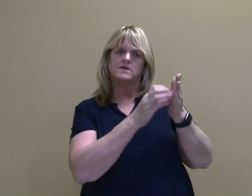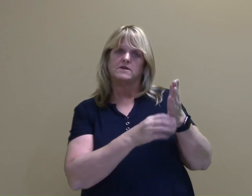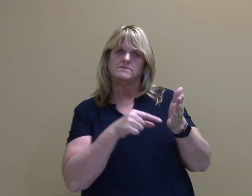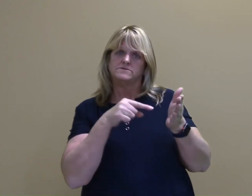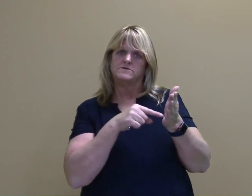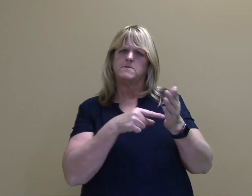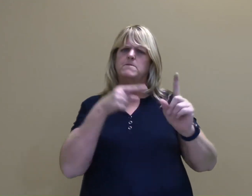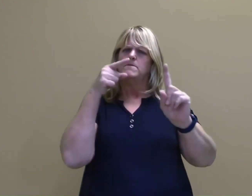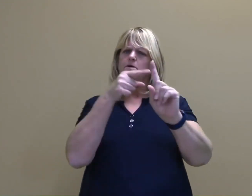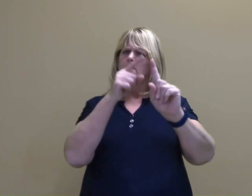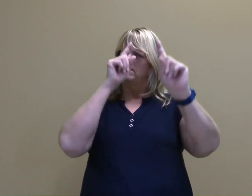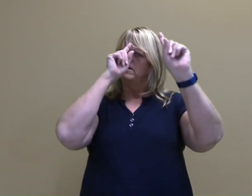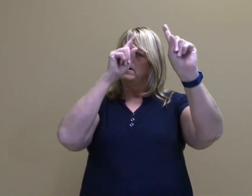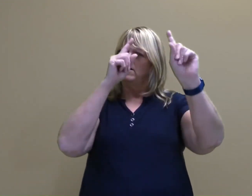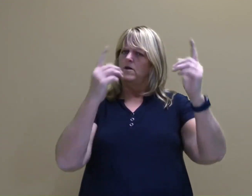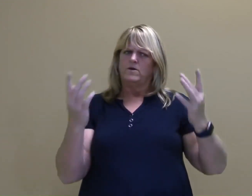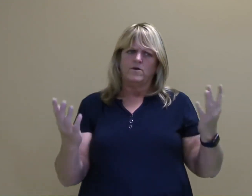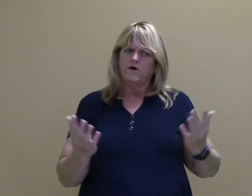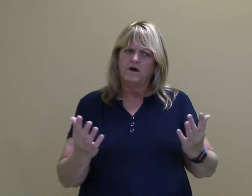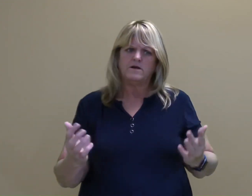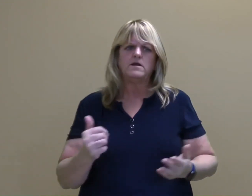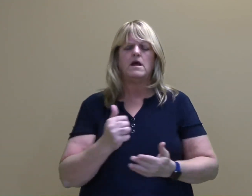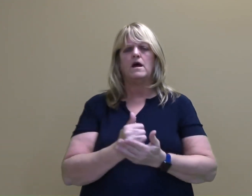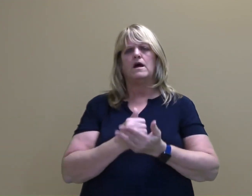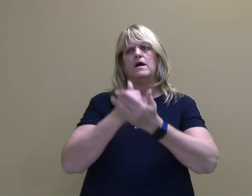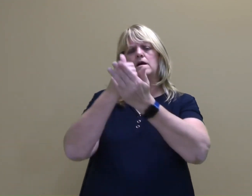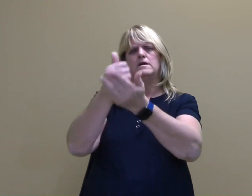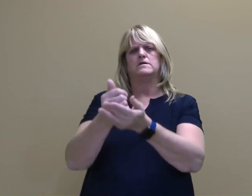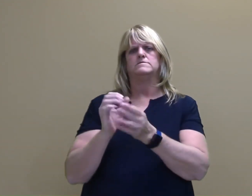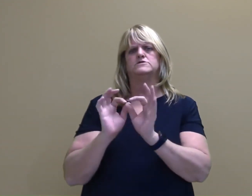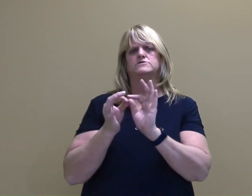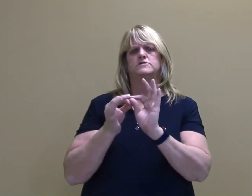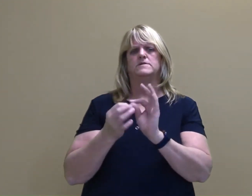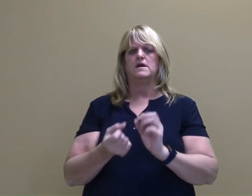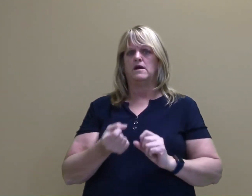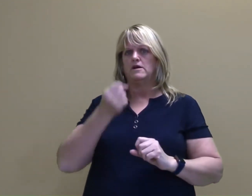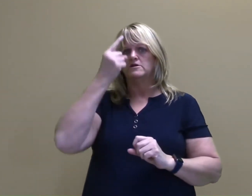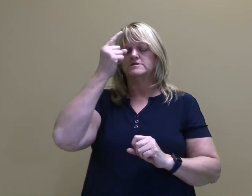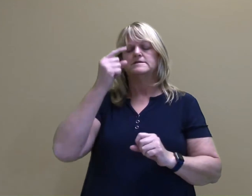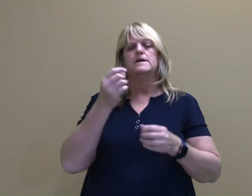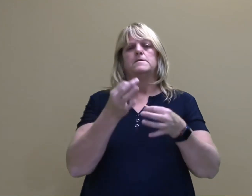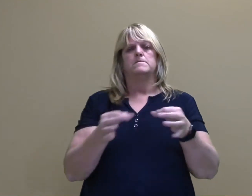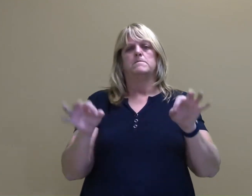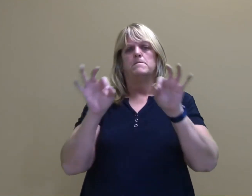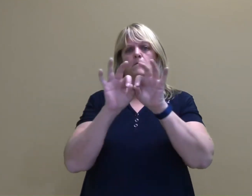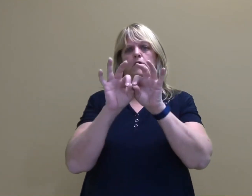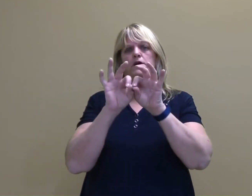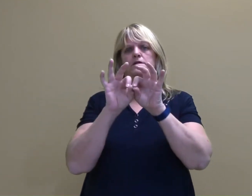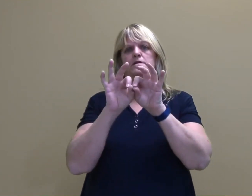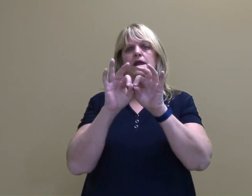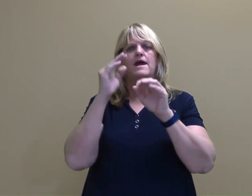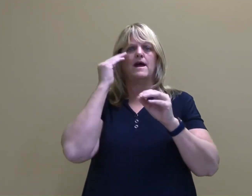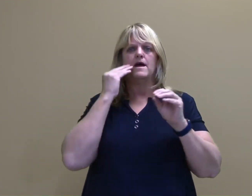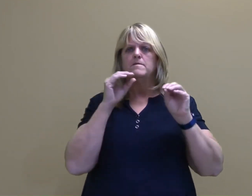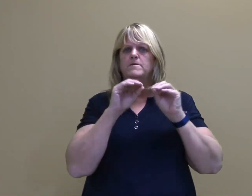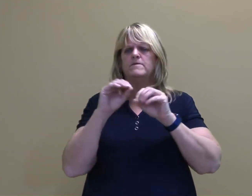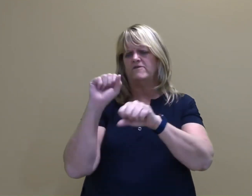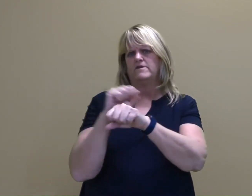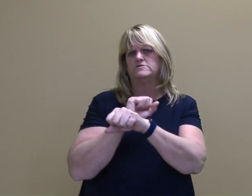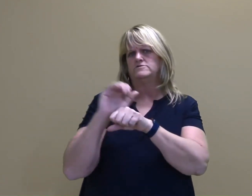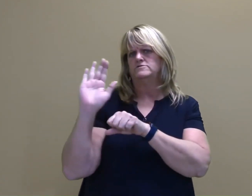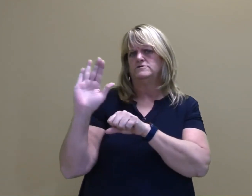was prepared with the goal of helping interpreters understand the importance of head movements